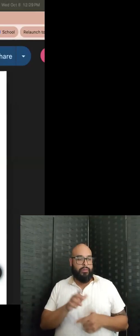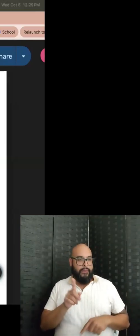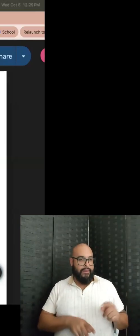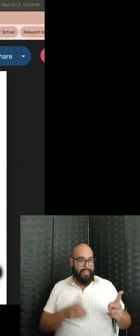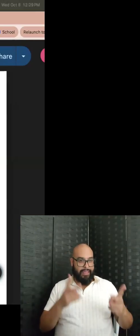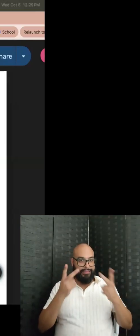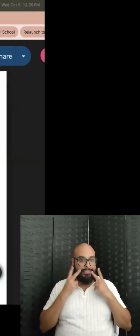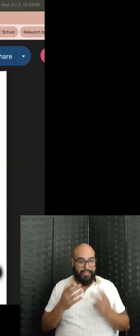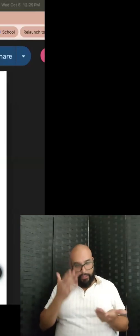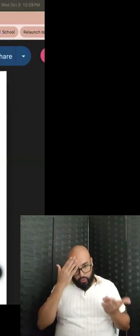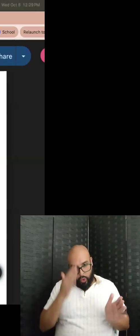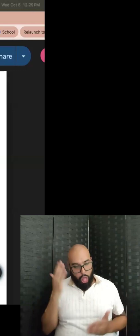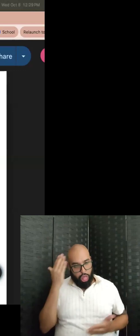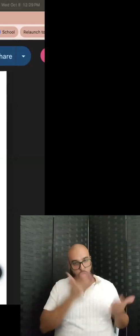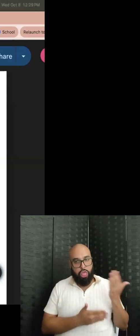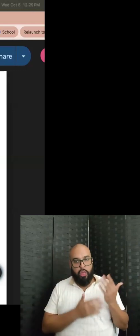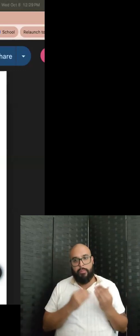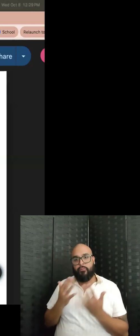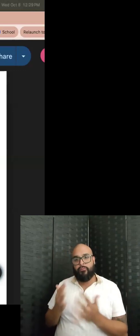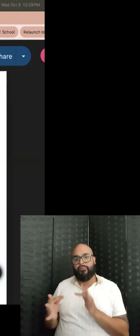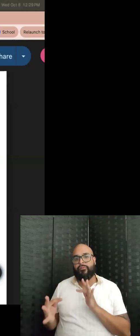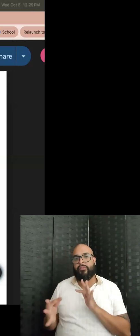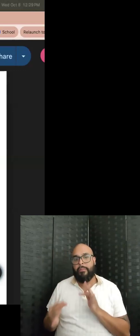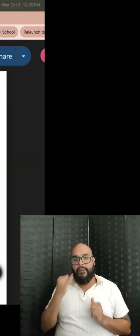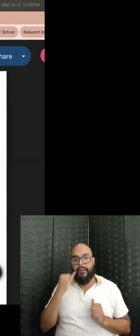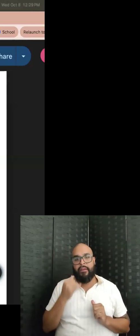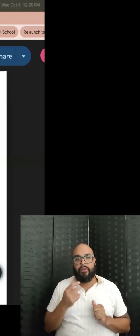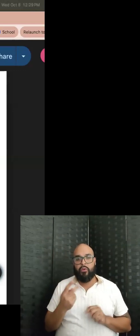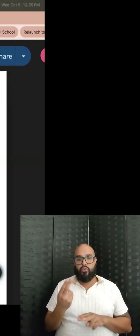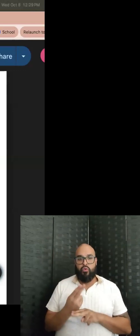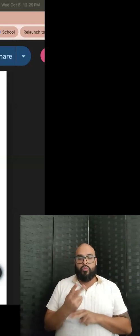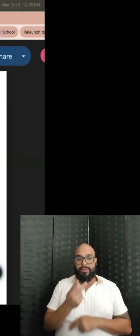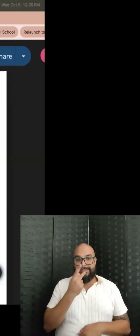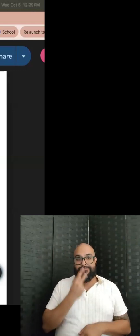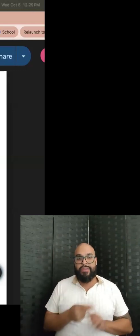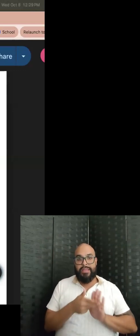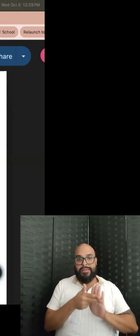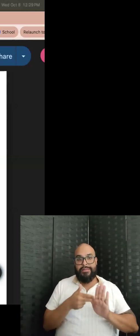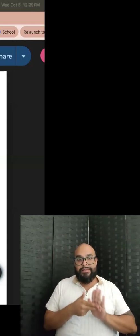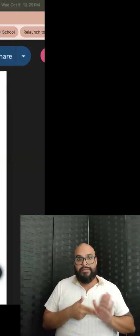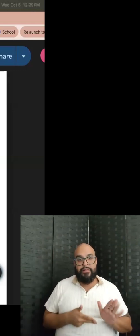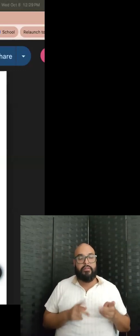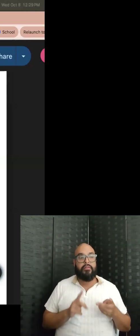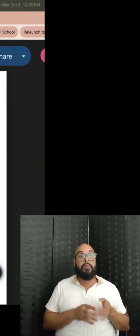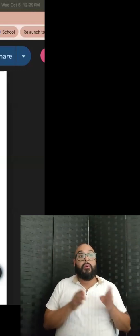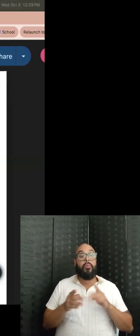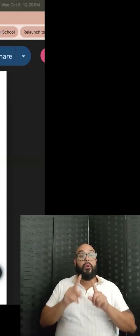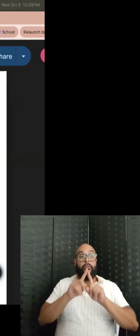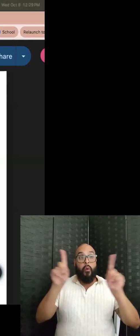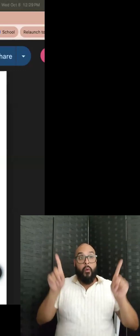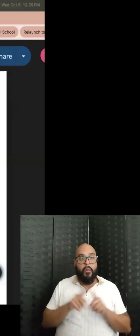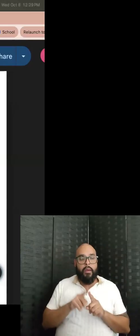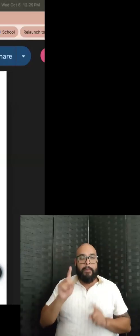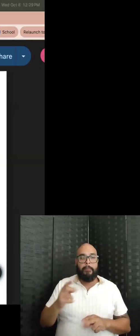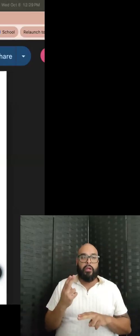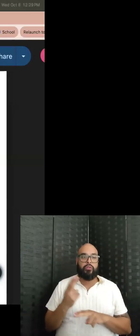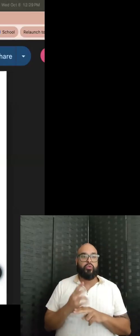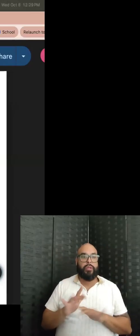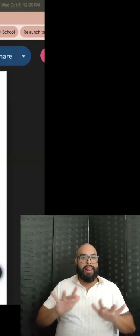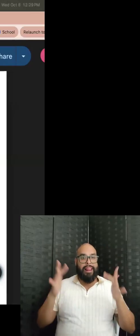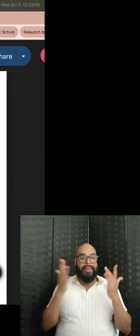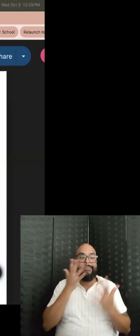If you do instruction on the board with, a light color pen is about the same as not having written anything up there.